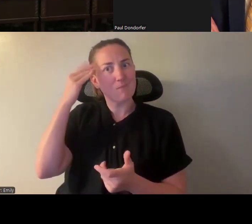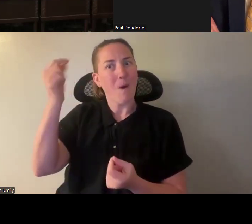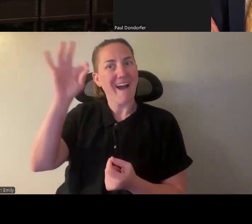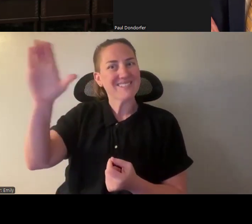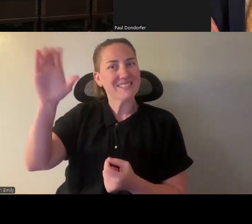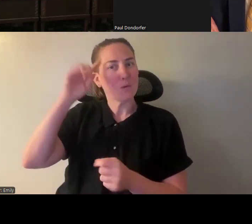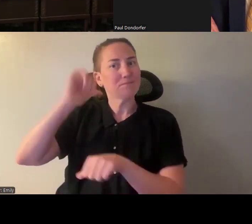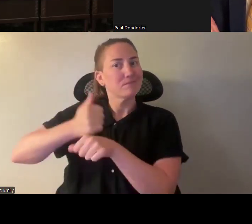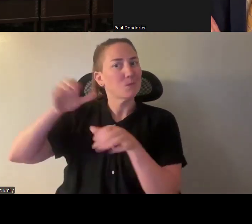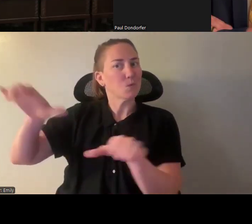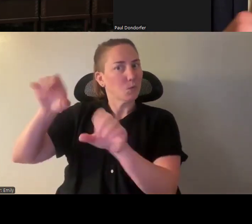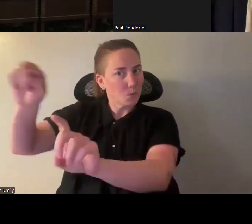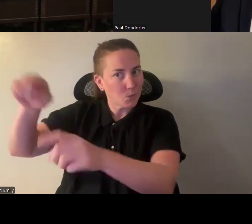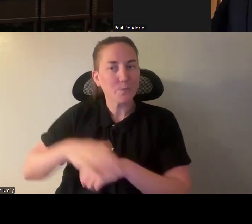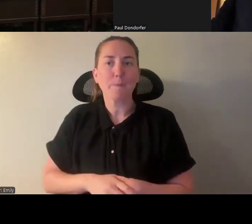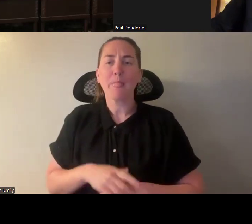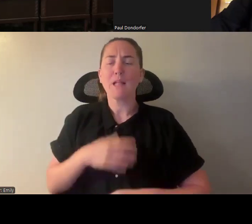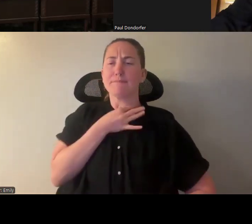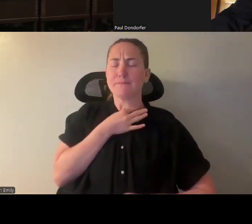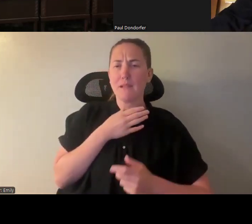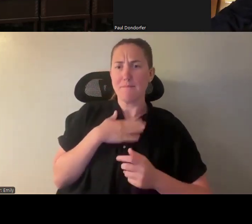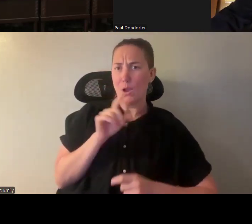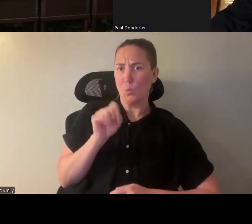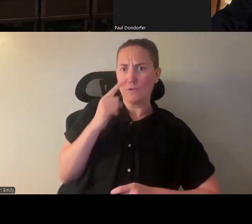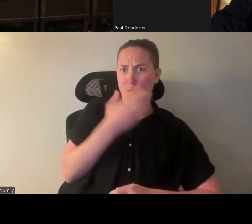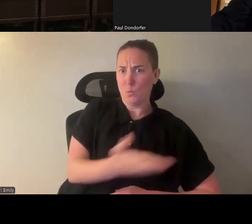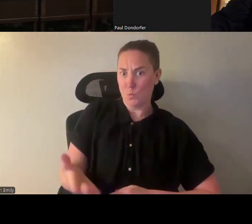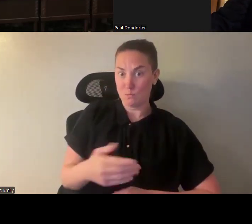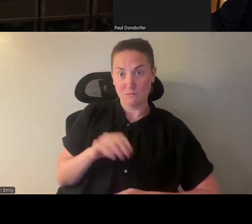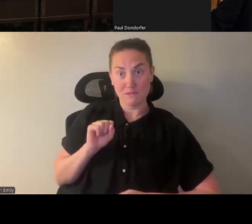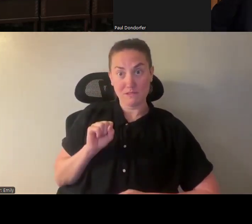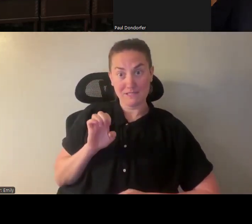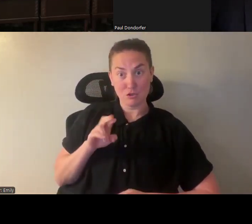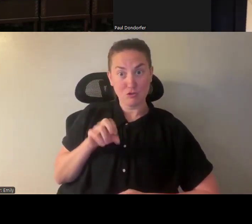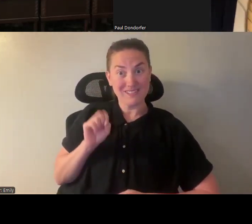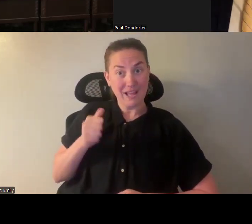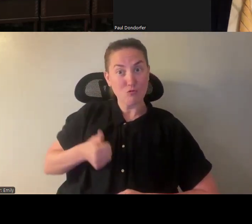to do So my question through the chair to the administration is can securist raise the fees on